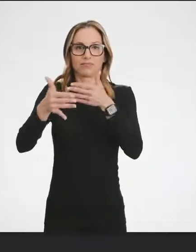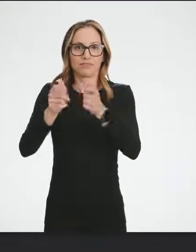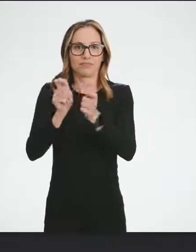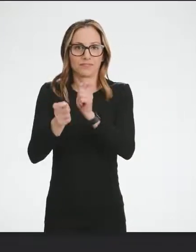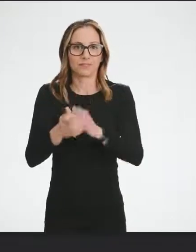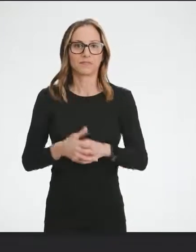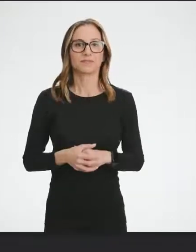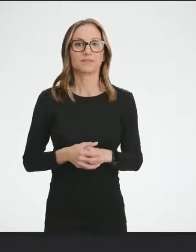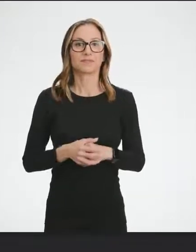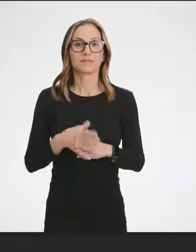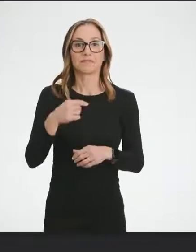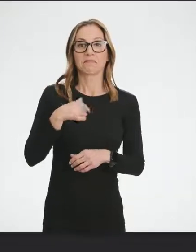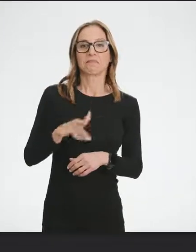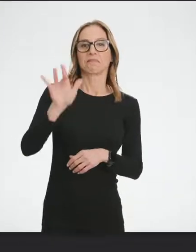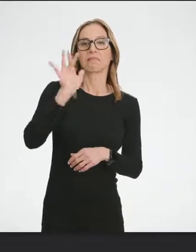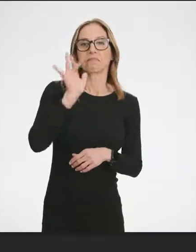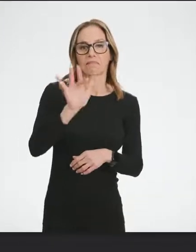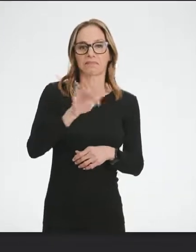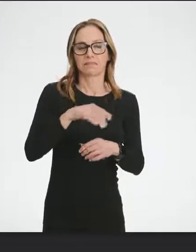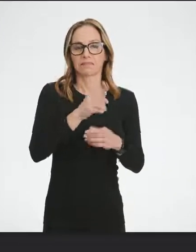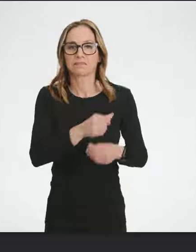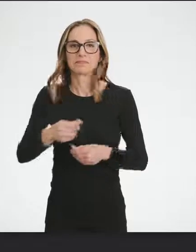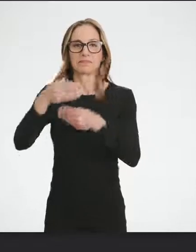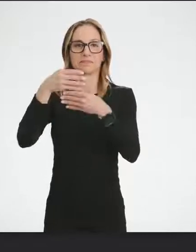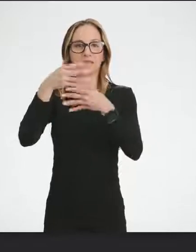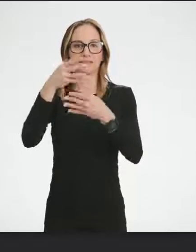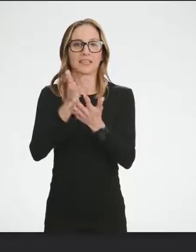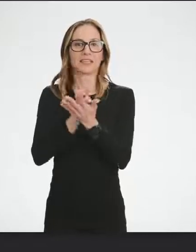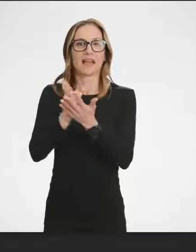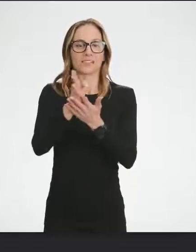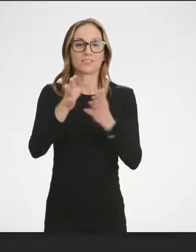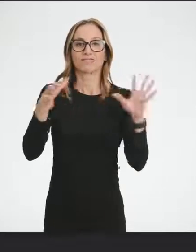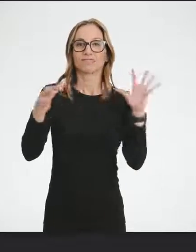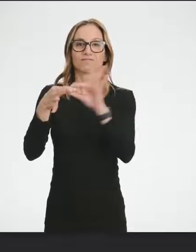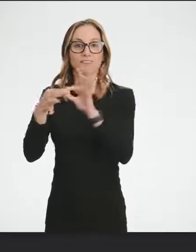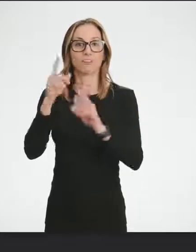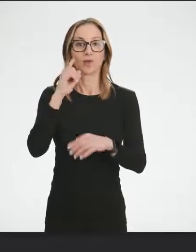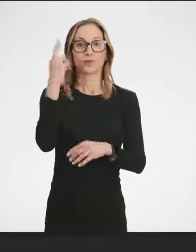I'll jump into the sidebar and add a navigation link for our Donut Champion view.